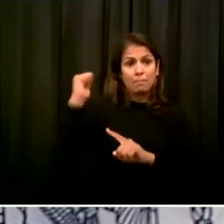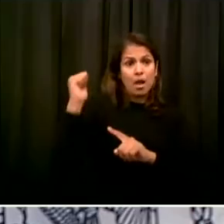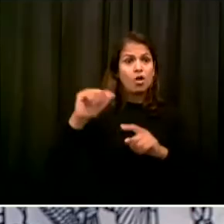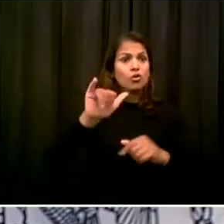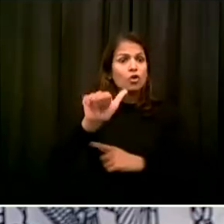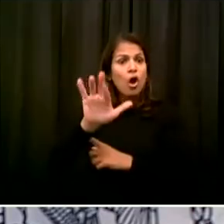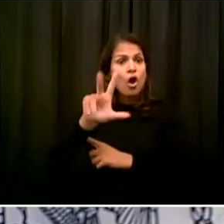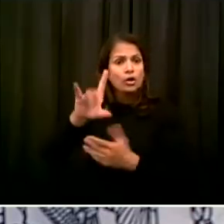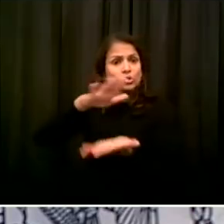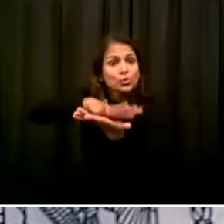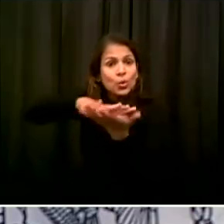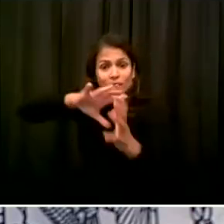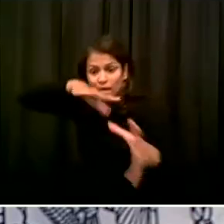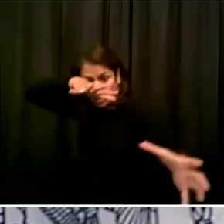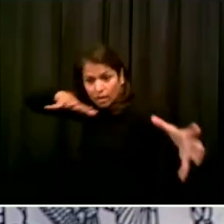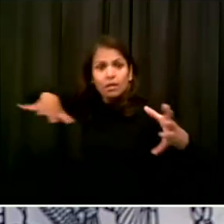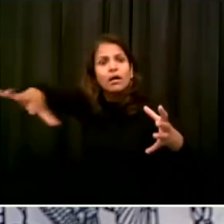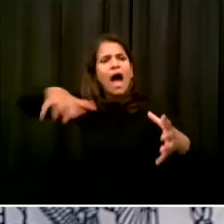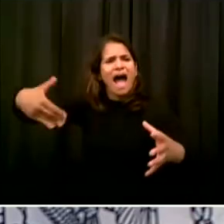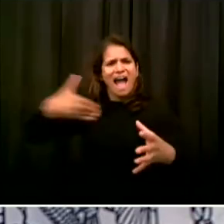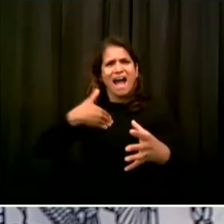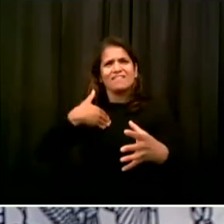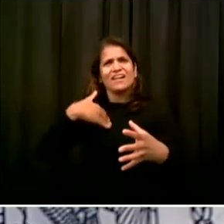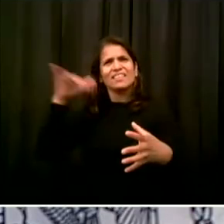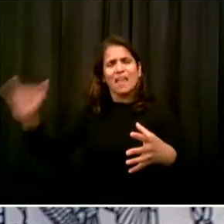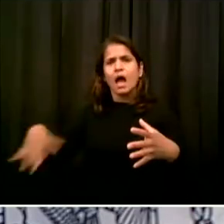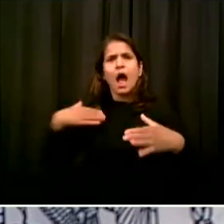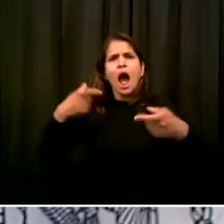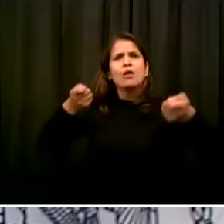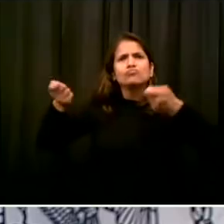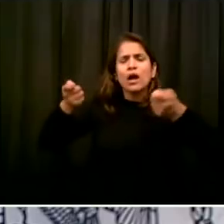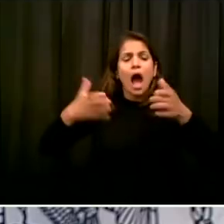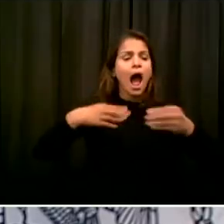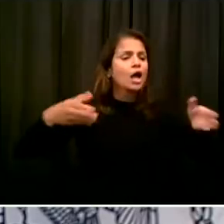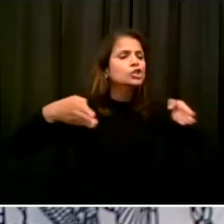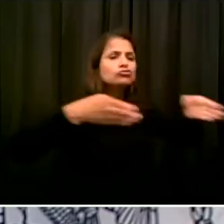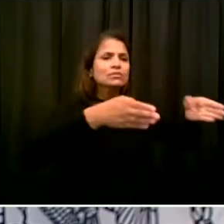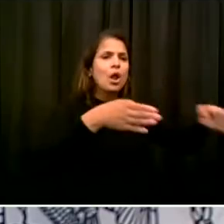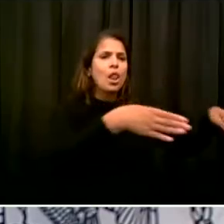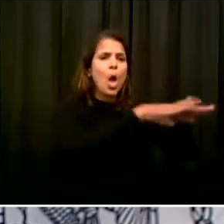WHEN YOU THINK ABOUT WHAT YOU ARE TALKING GO, THINGS